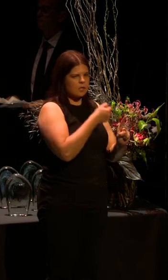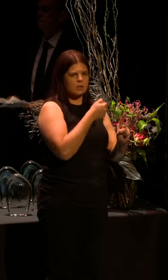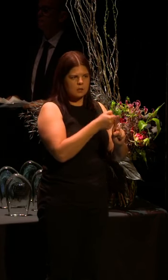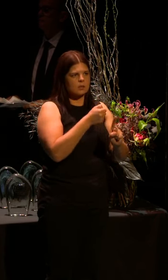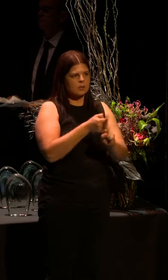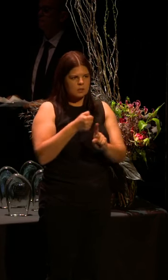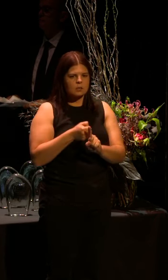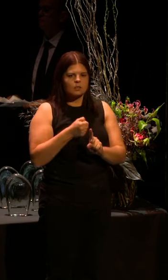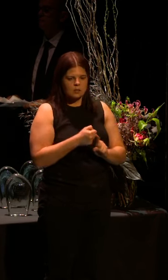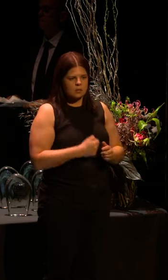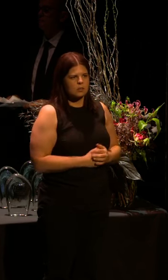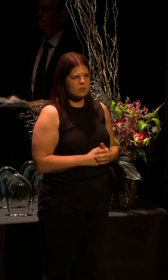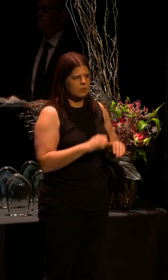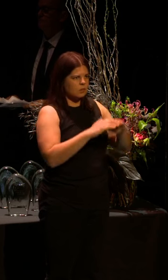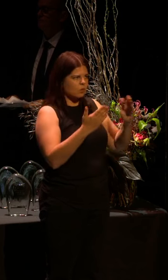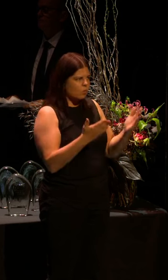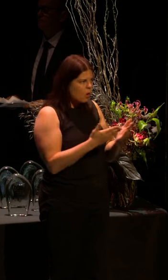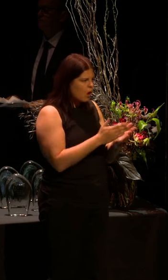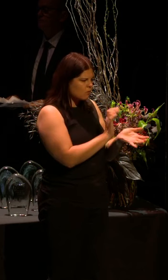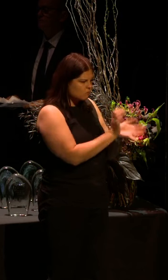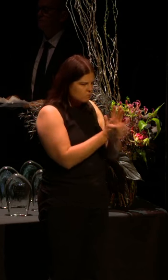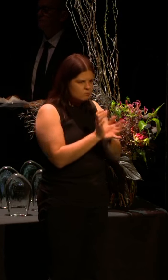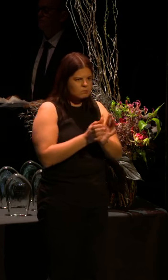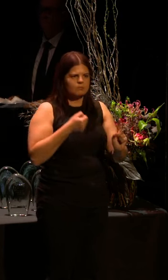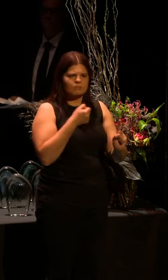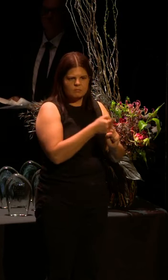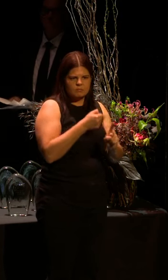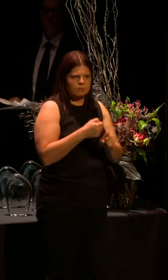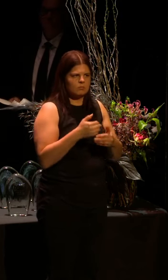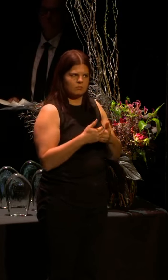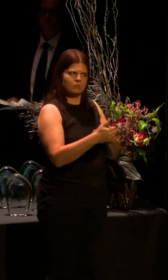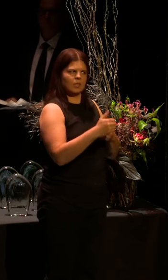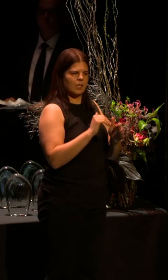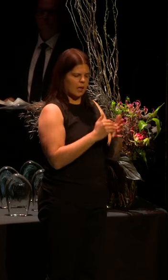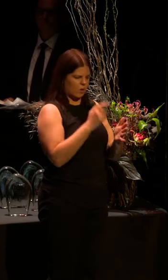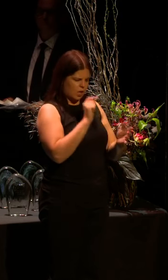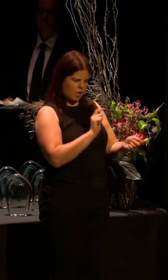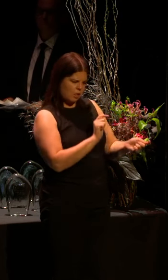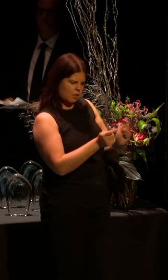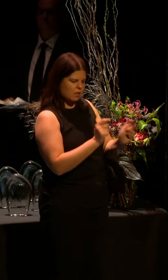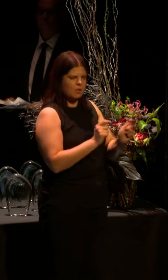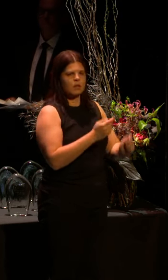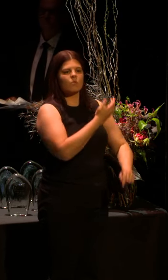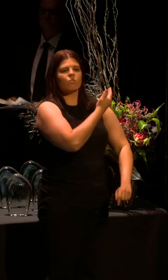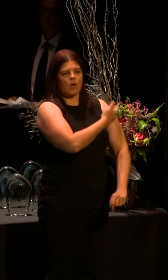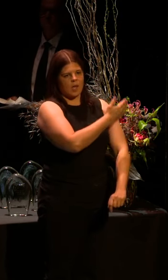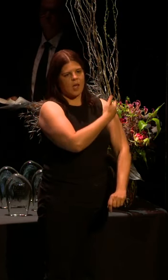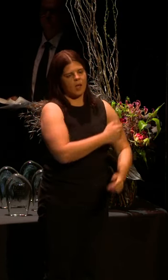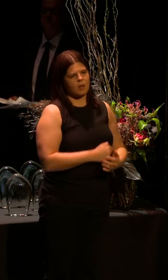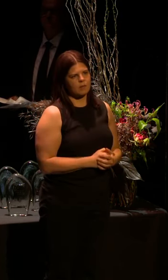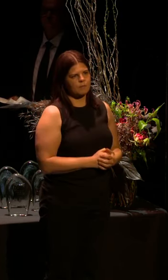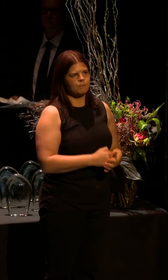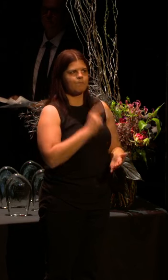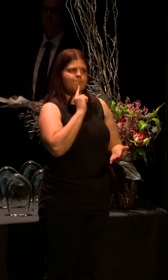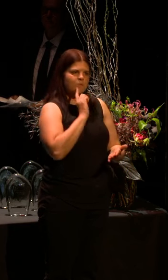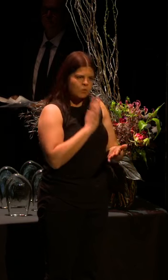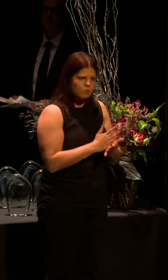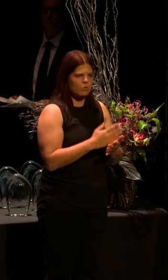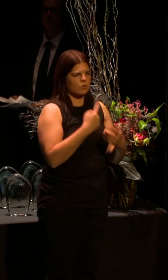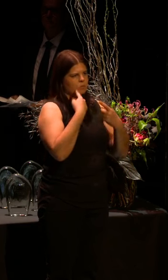shaping a world that we can be proud of, and the truth needs to be told.